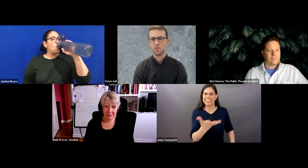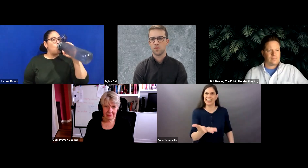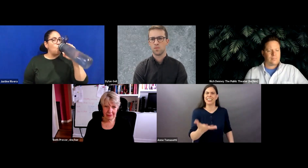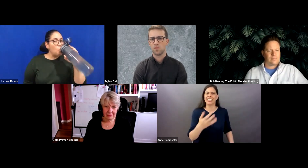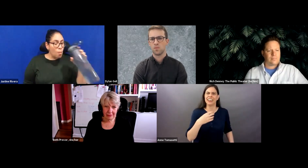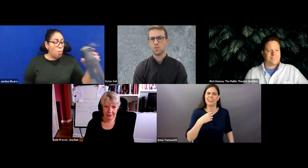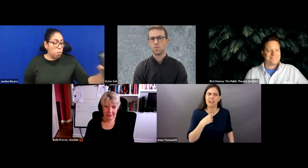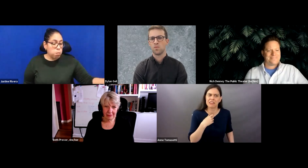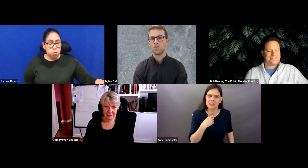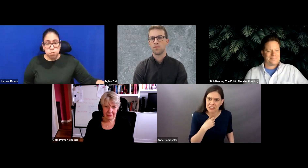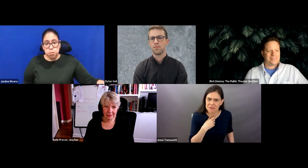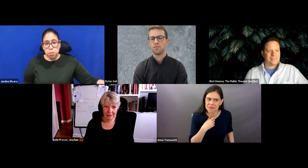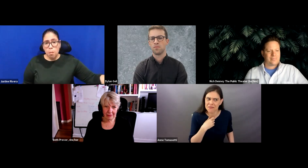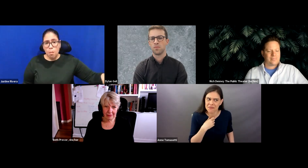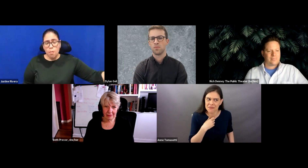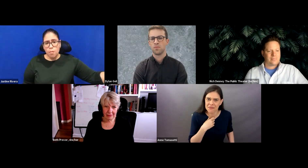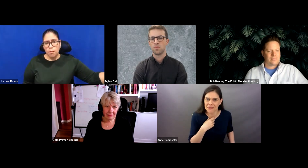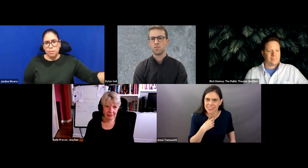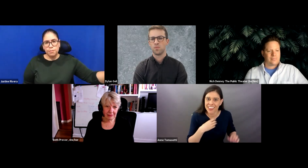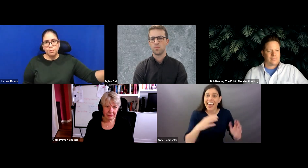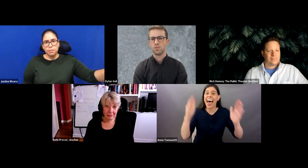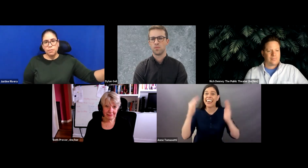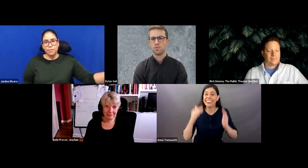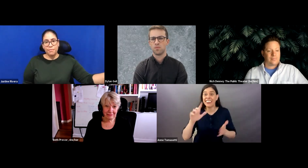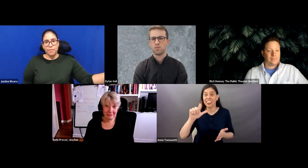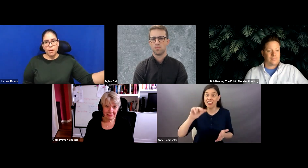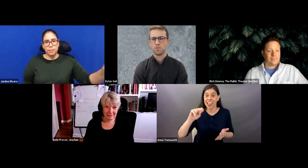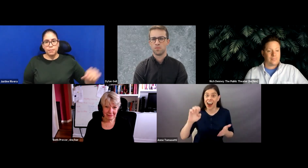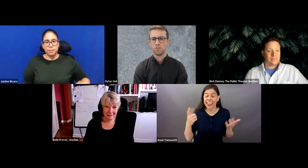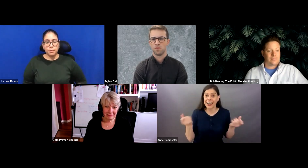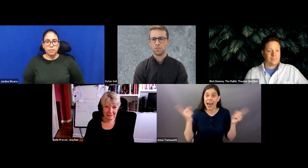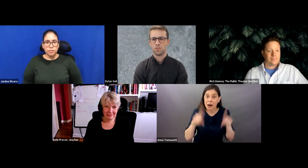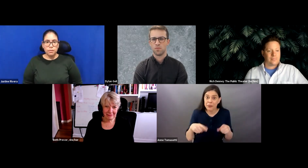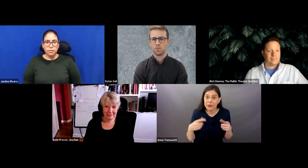they were in the spotlight, and they were getting a lot of attention, which brought that to my attention to think maybe we